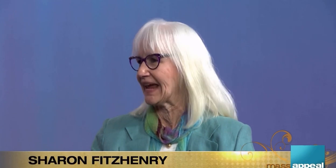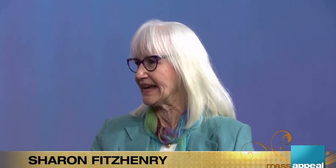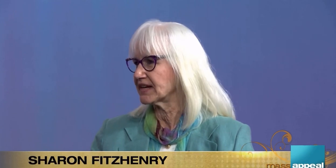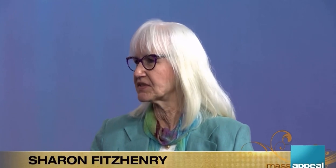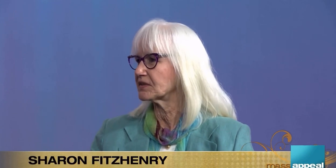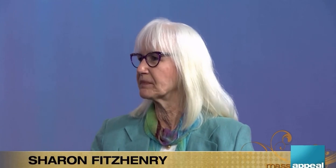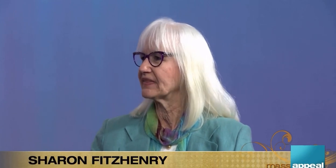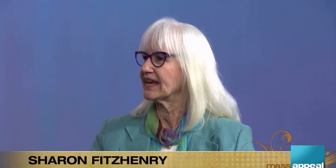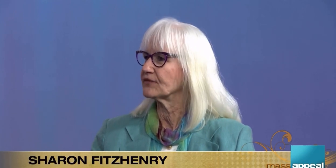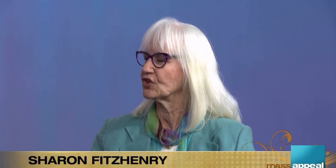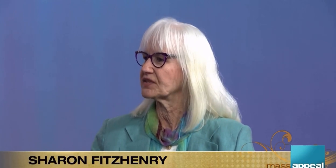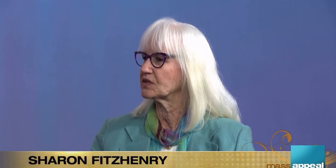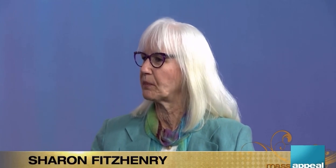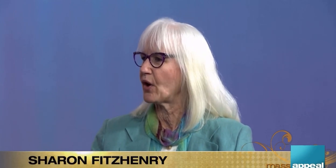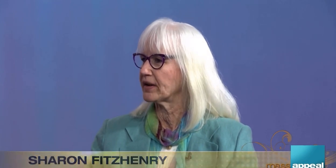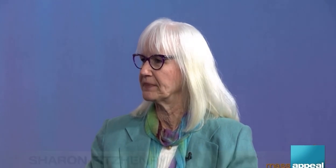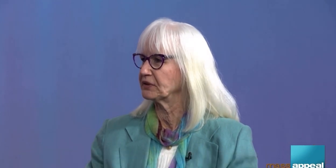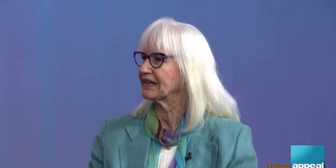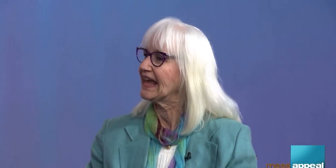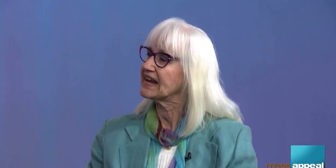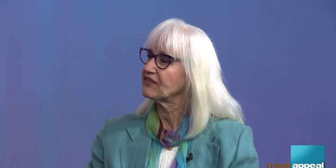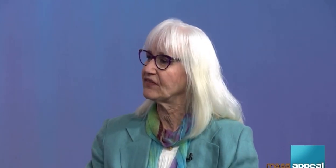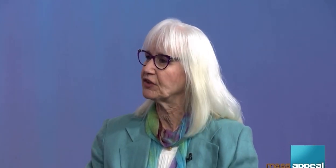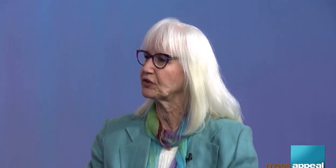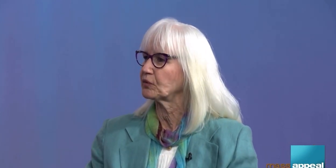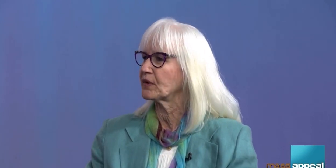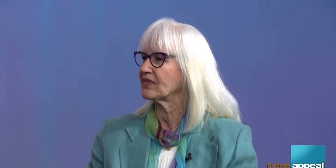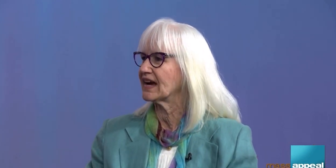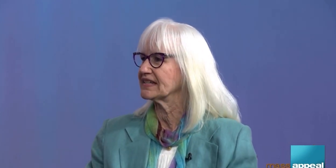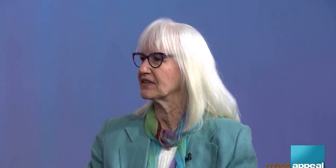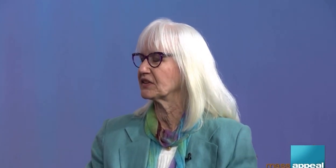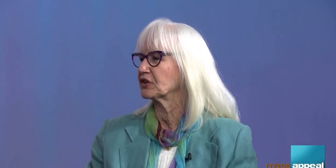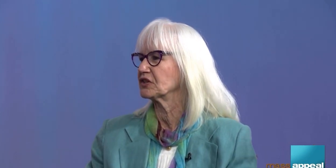Annex. But they have just bought a building in Enfield with the idea that they're going to do